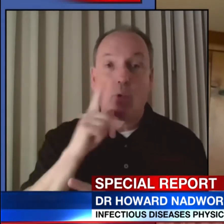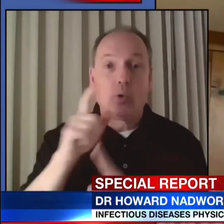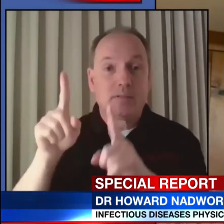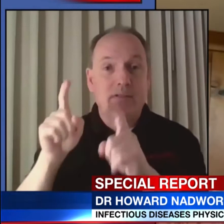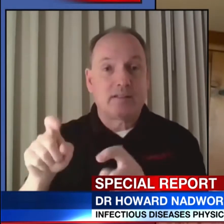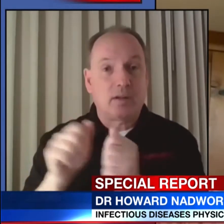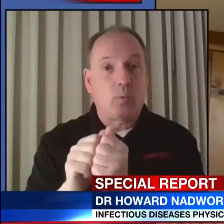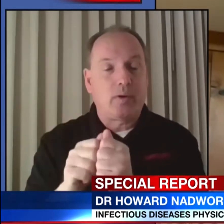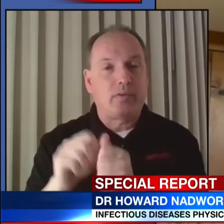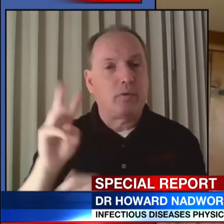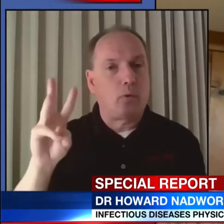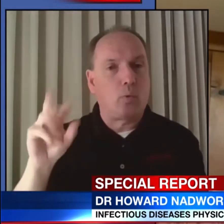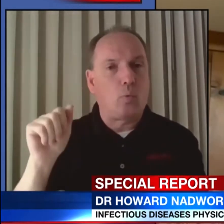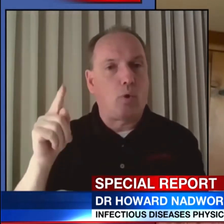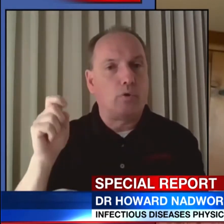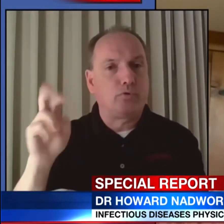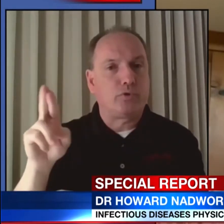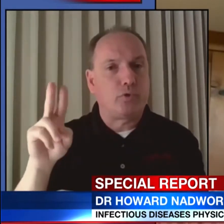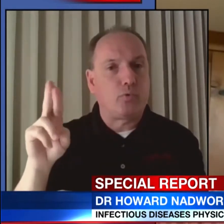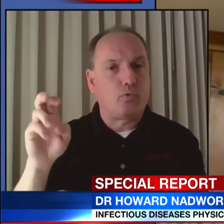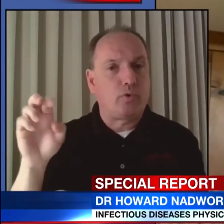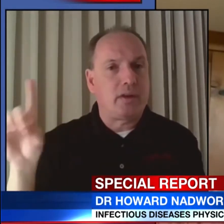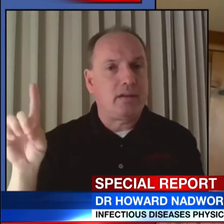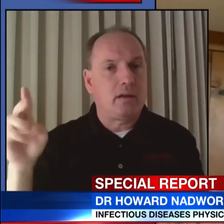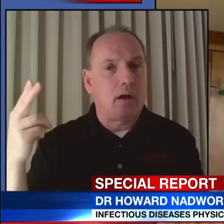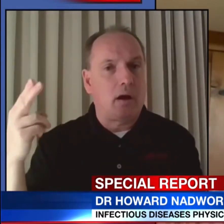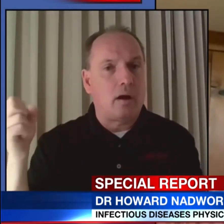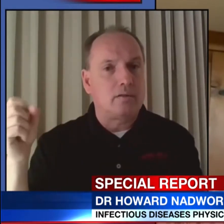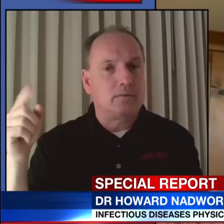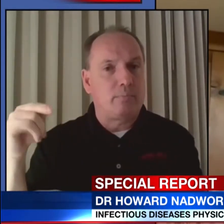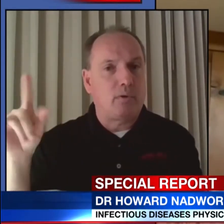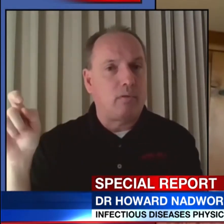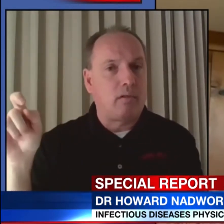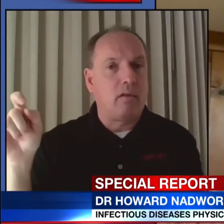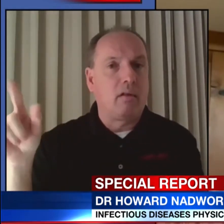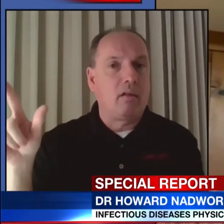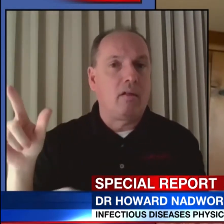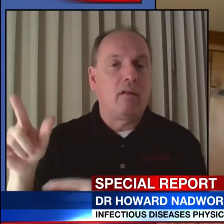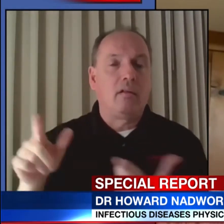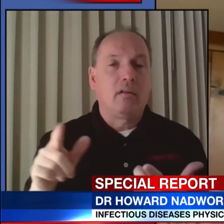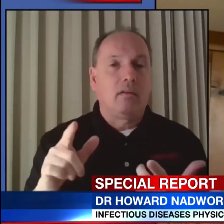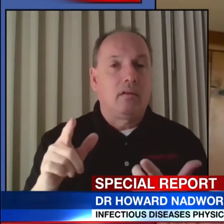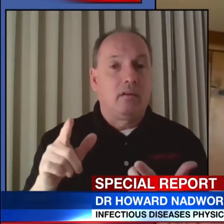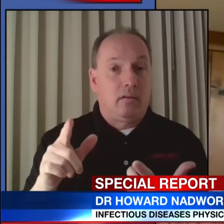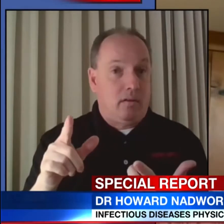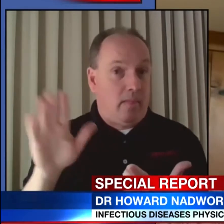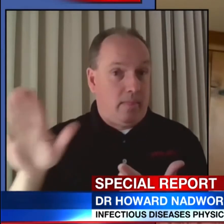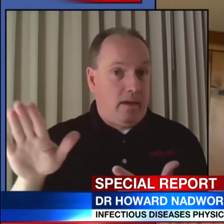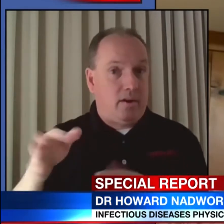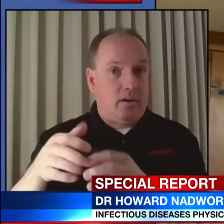SOME OF THOSE HAVE BEEN FOUND IN ROCHESTER WHICH IS DOING TESTING WITH WALTER REED. THEIR LAG TIME WAS ABOUT 4